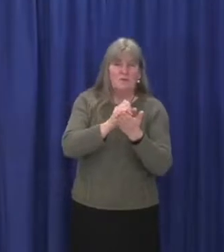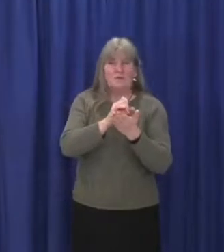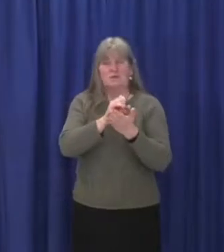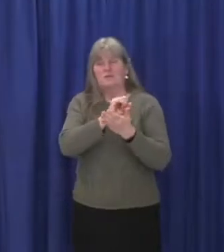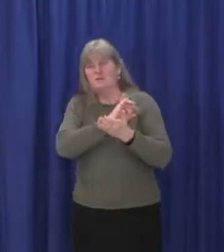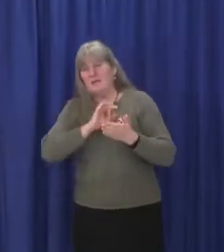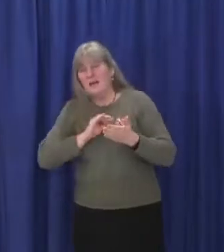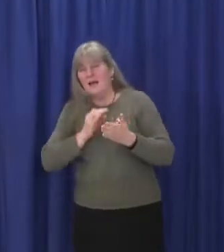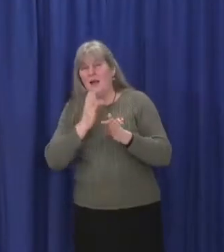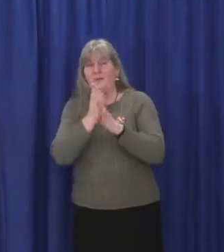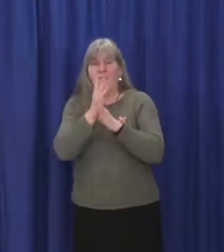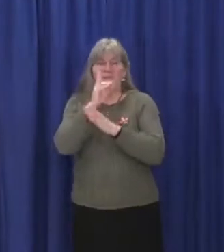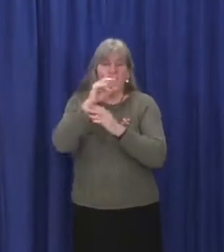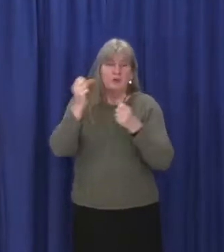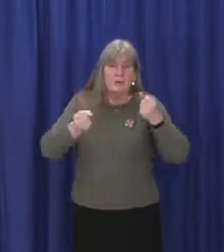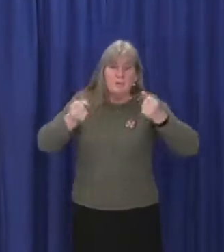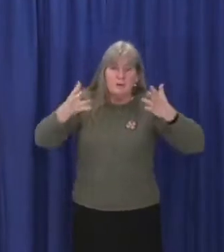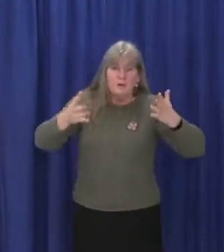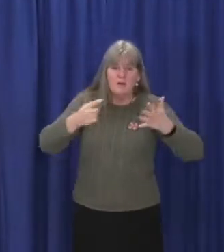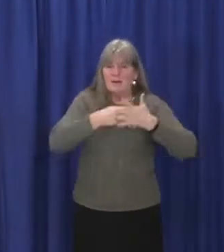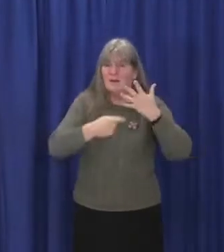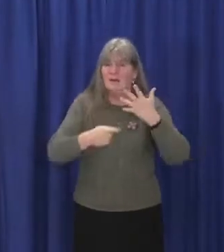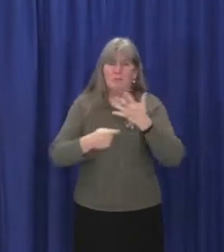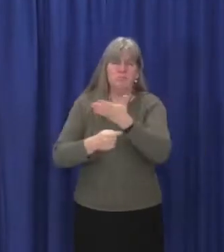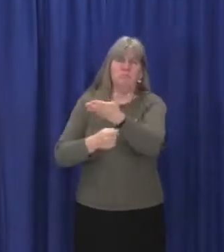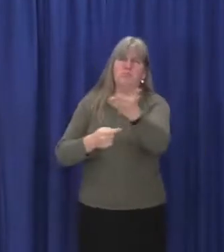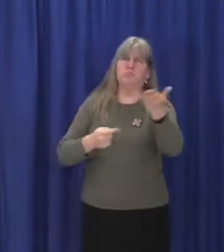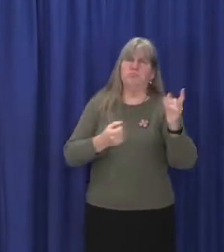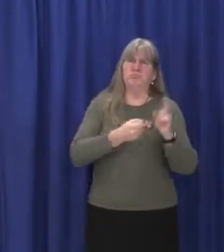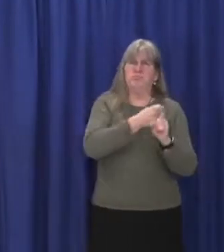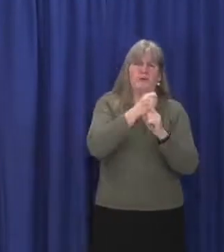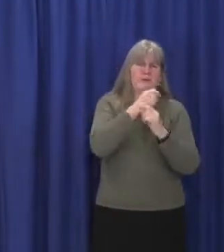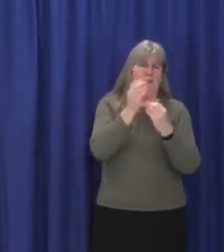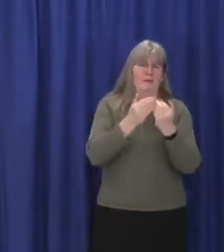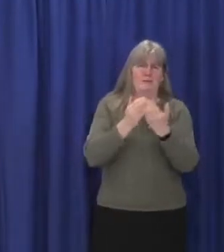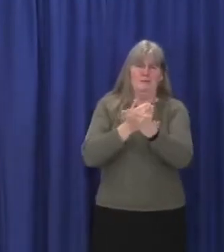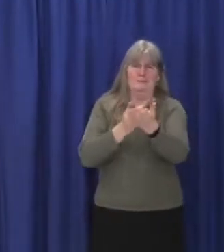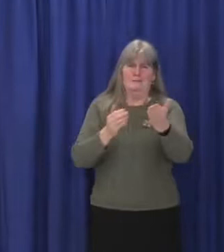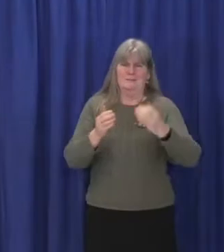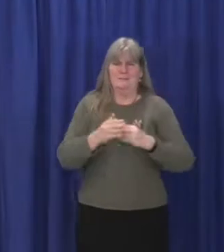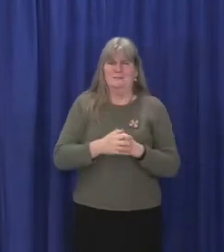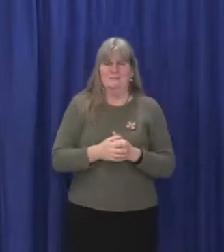and many others in our communities. I want to say to the teachers